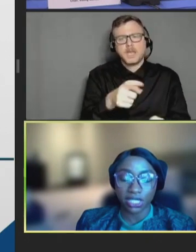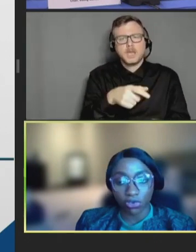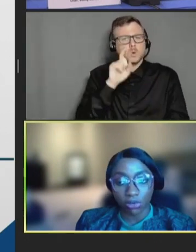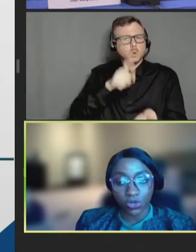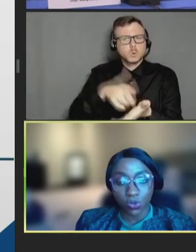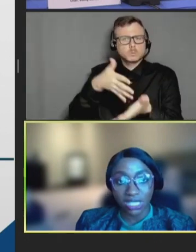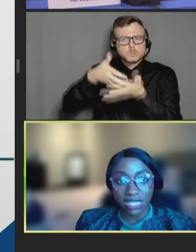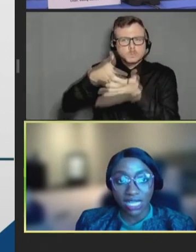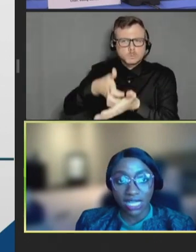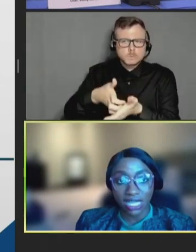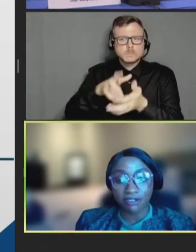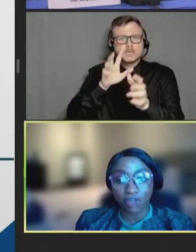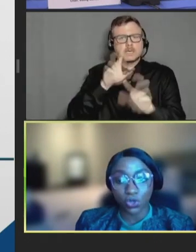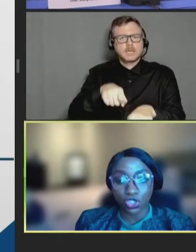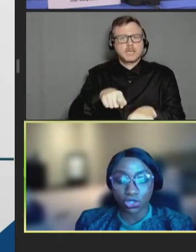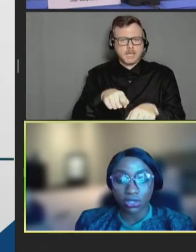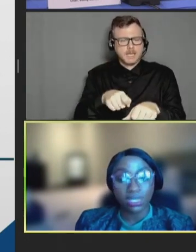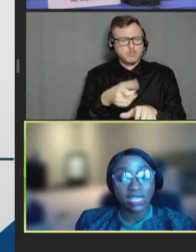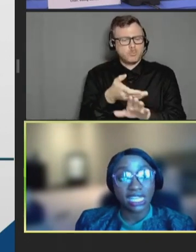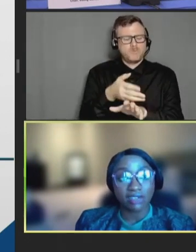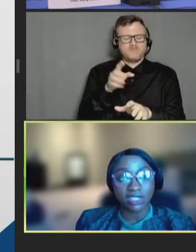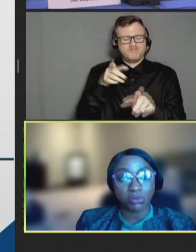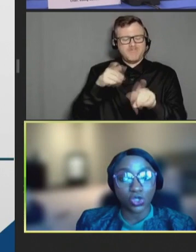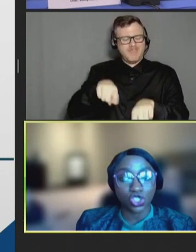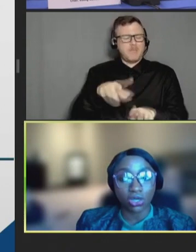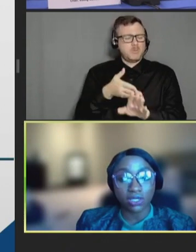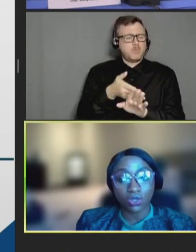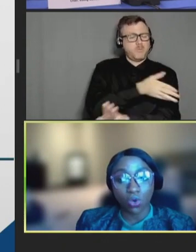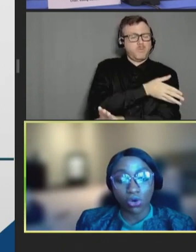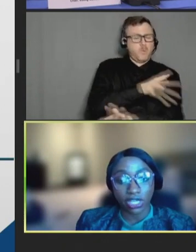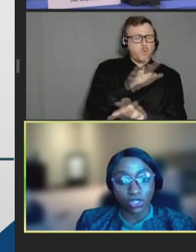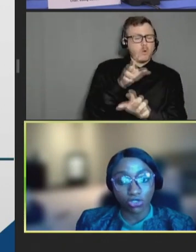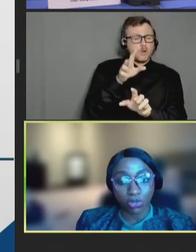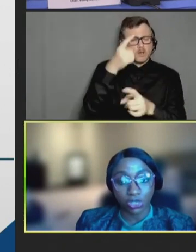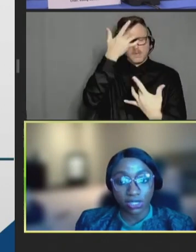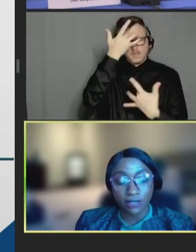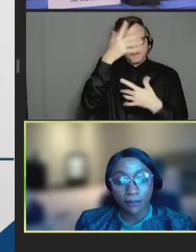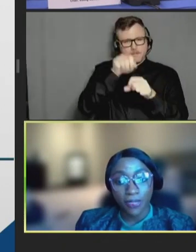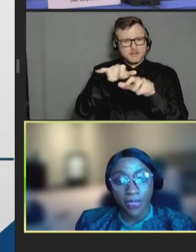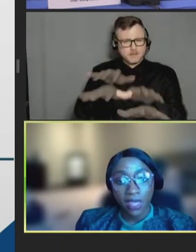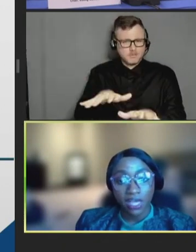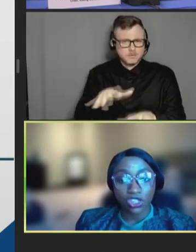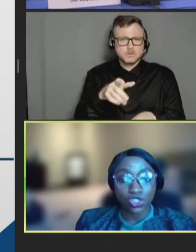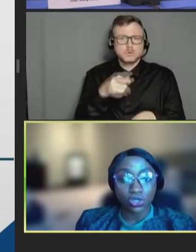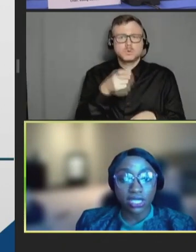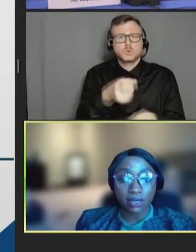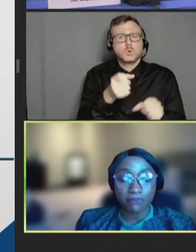programs to withstand any future inevitable shocks or interruptions. In the short-term,